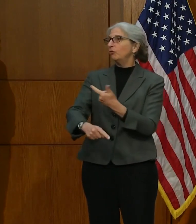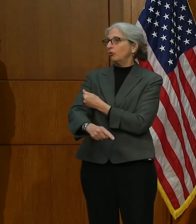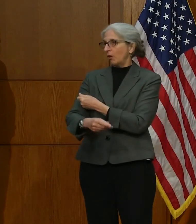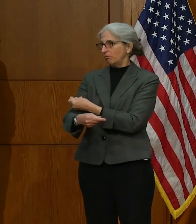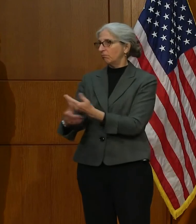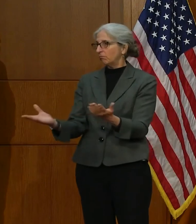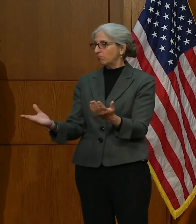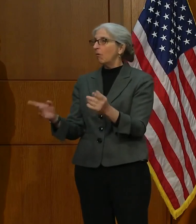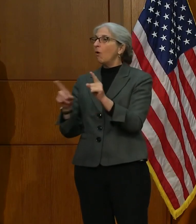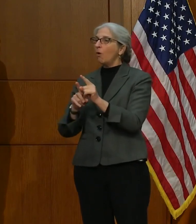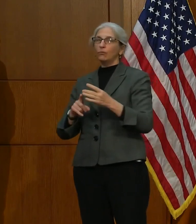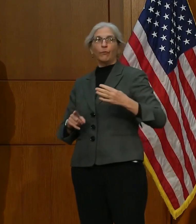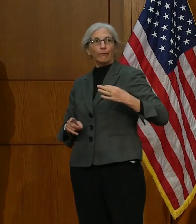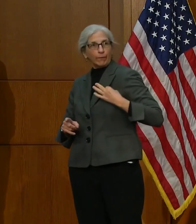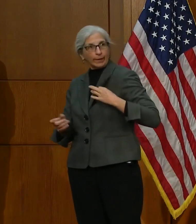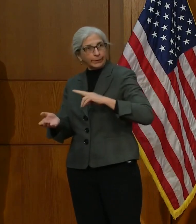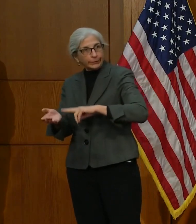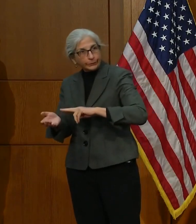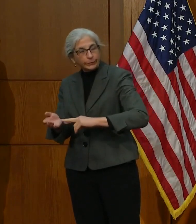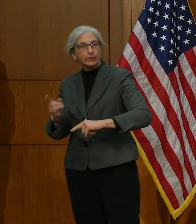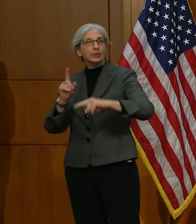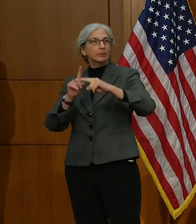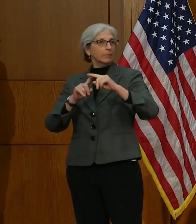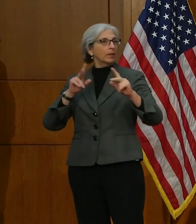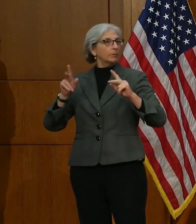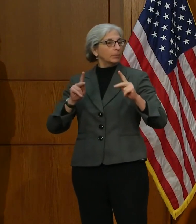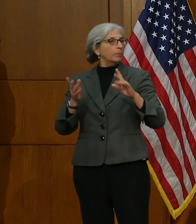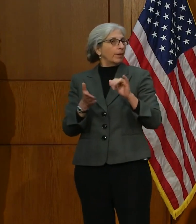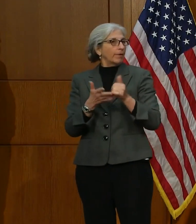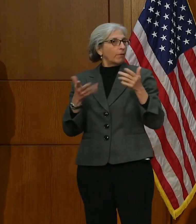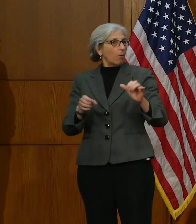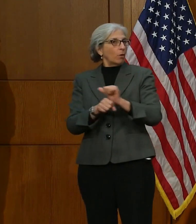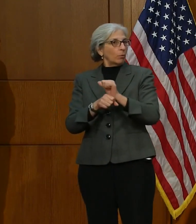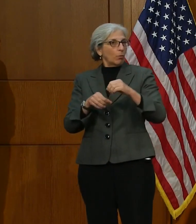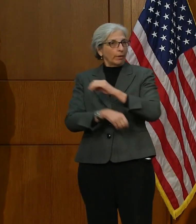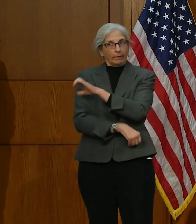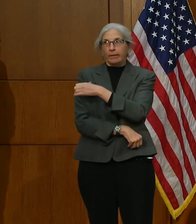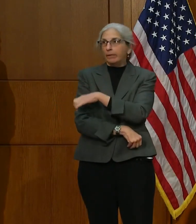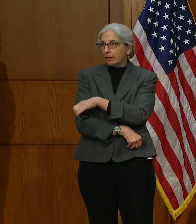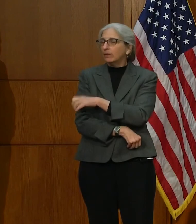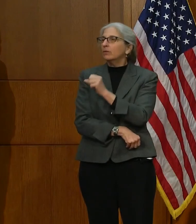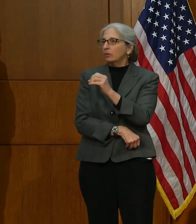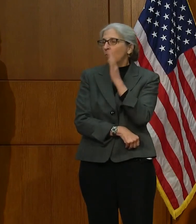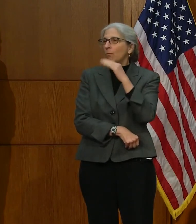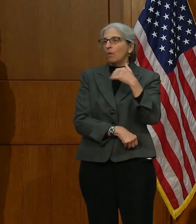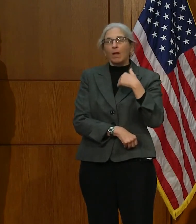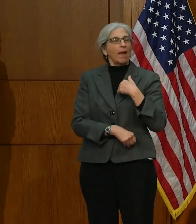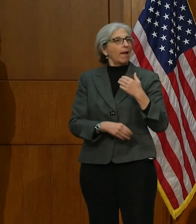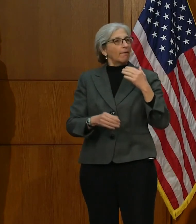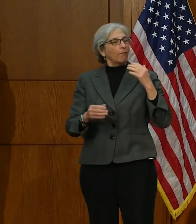TRAINED AND PREPARED TO GIVE VACCINATIONS IN ADDITION TO OUR VOLUNTEERS, IN ADDITION TO